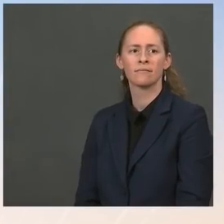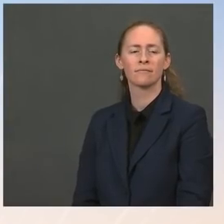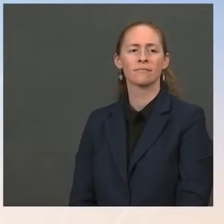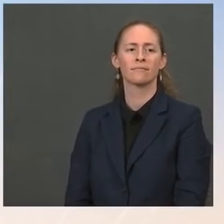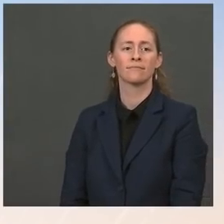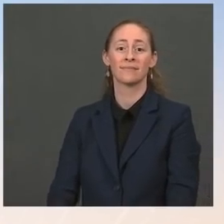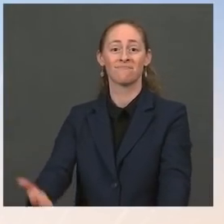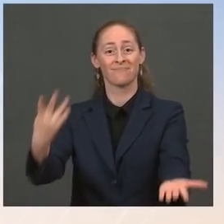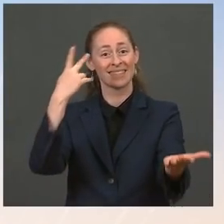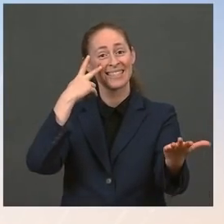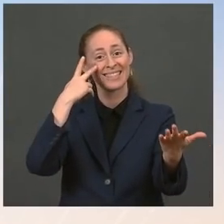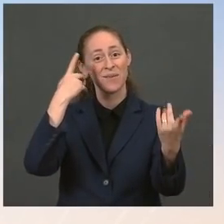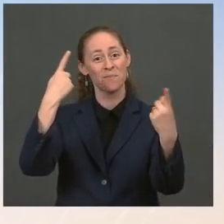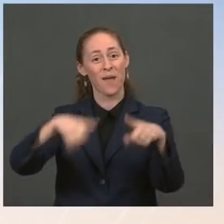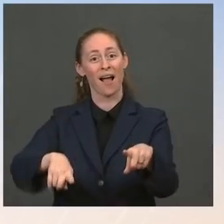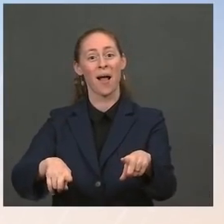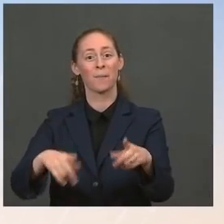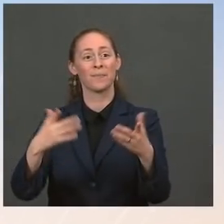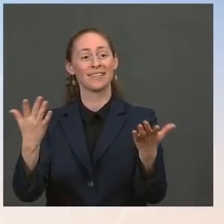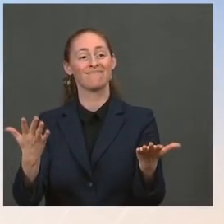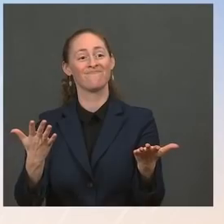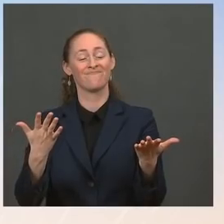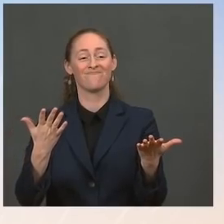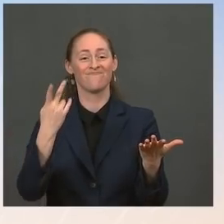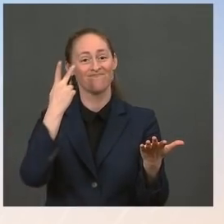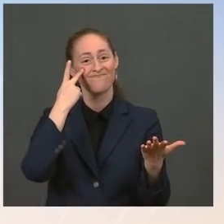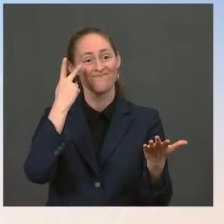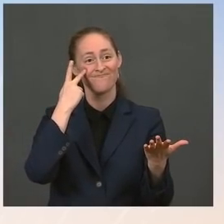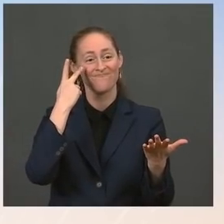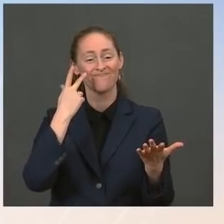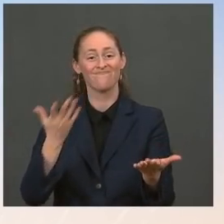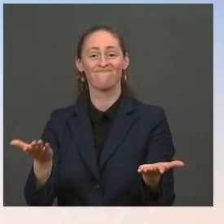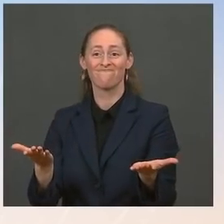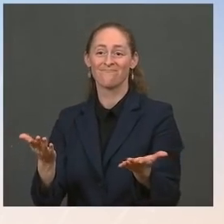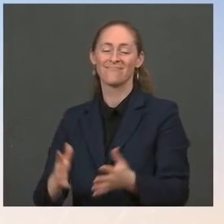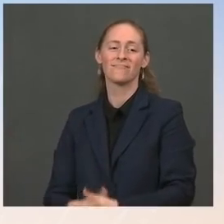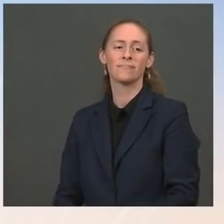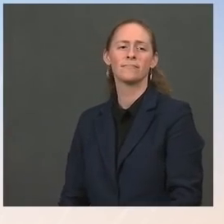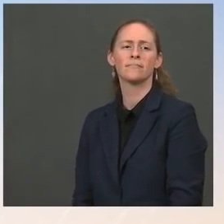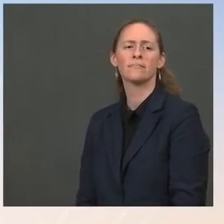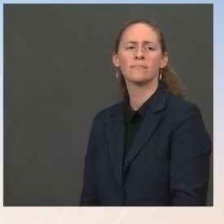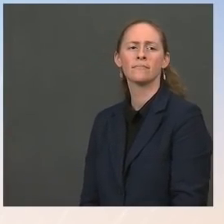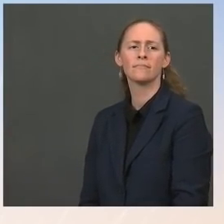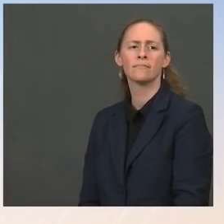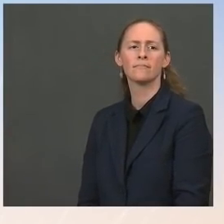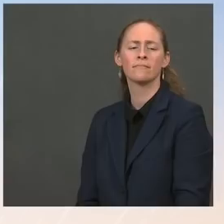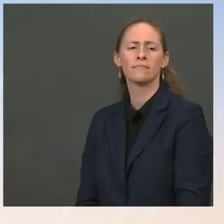This is an ever-moving news cycle. The Press: Because, you know, as we speak, there seems to be some positive vibes there regarding this,